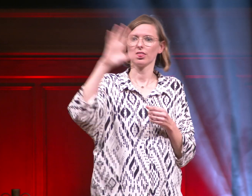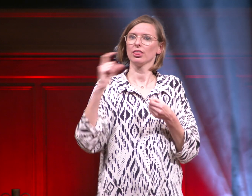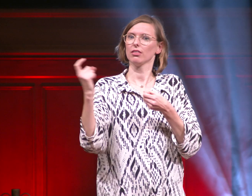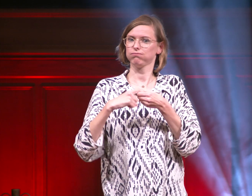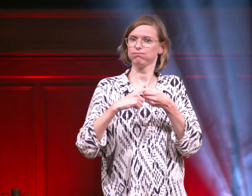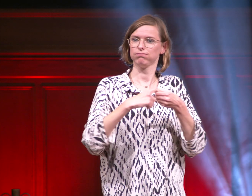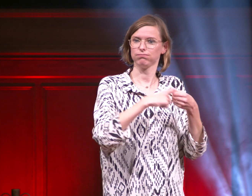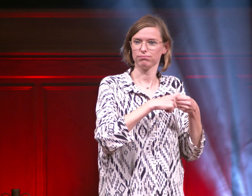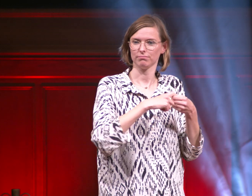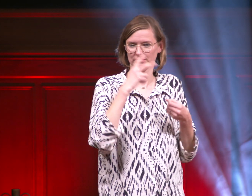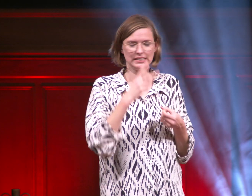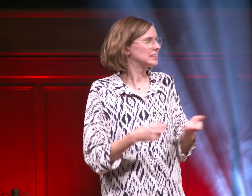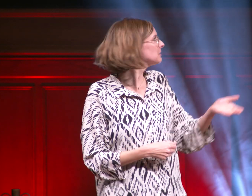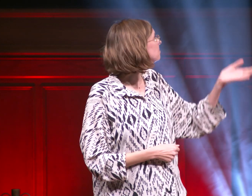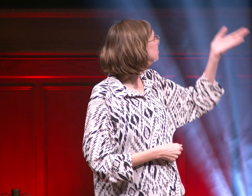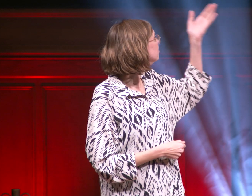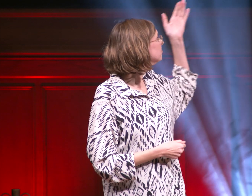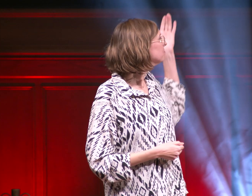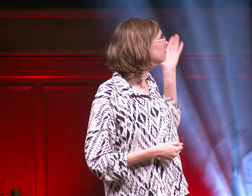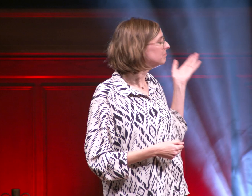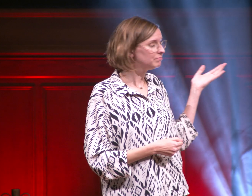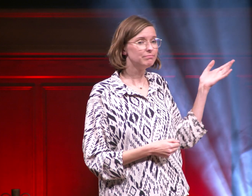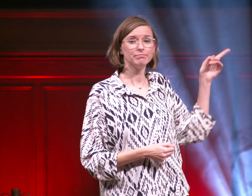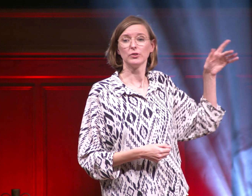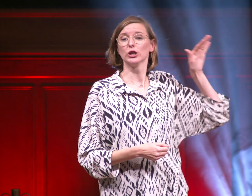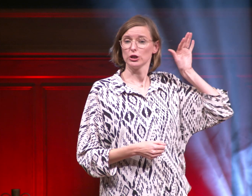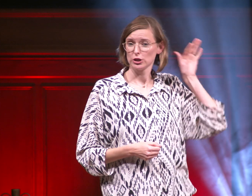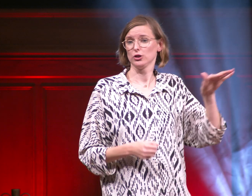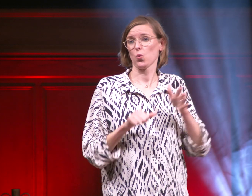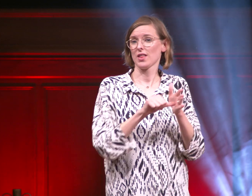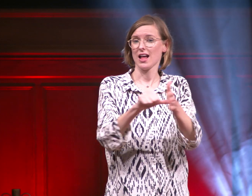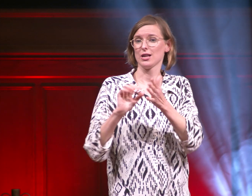and we have a network of 16 associated museums right now.